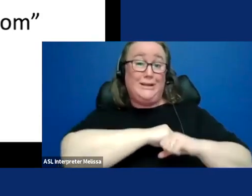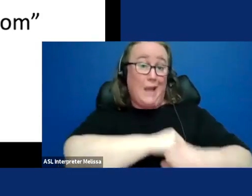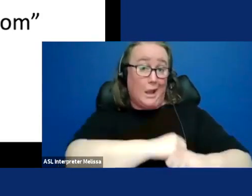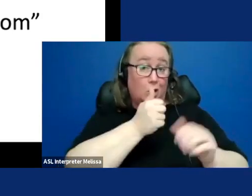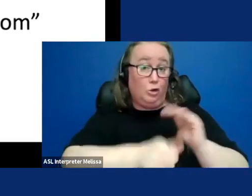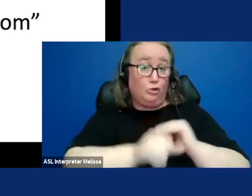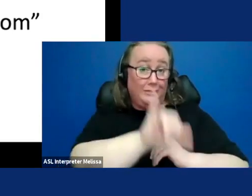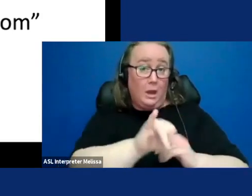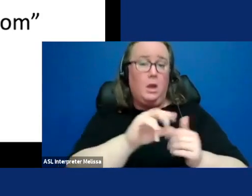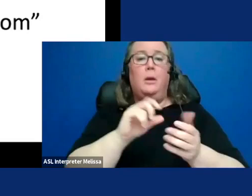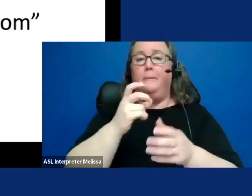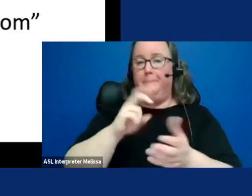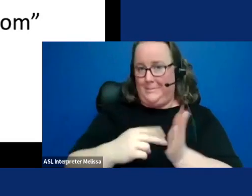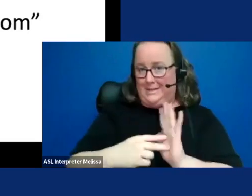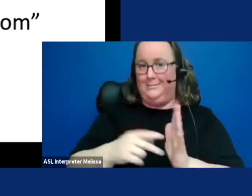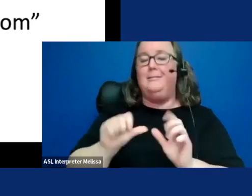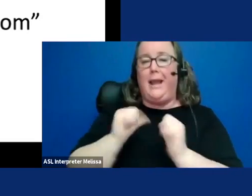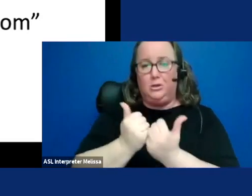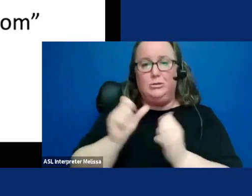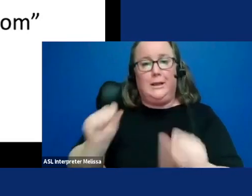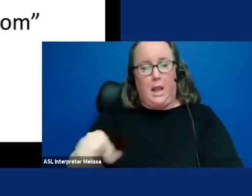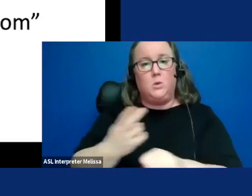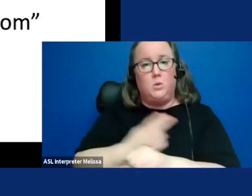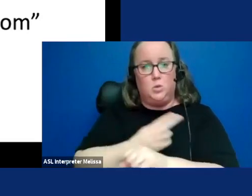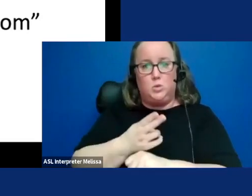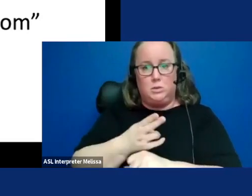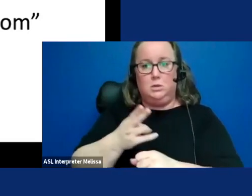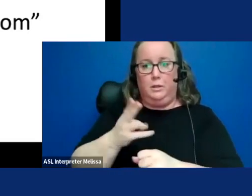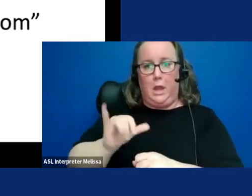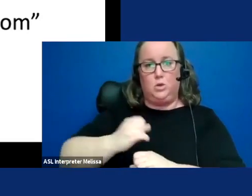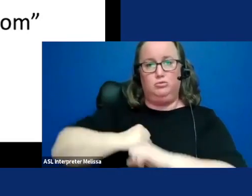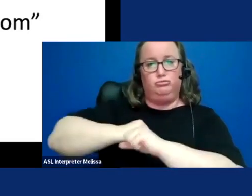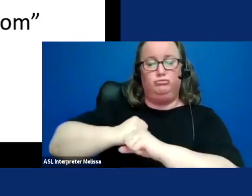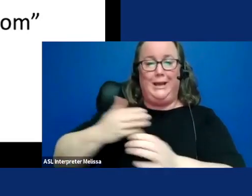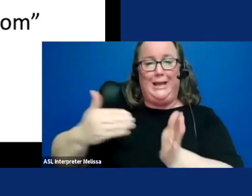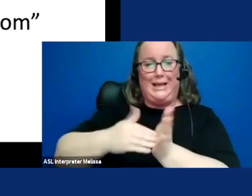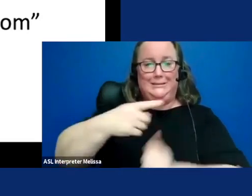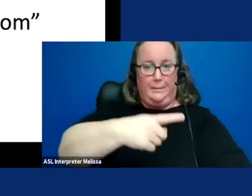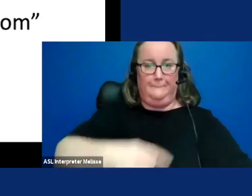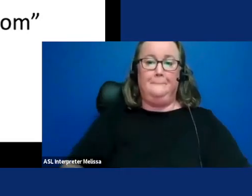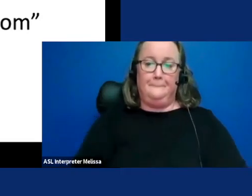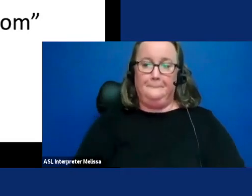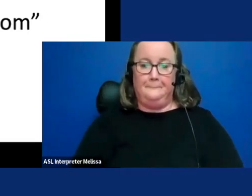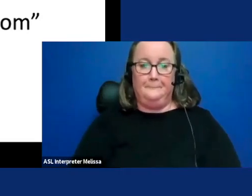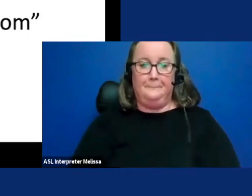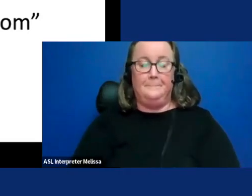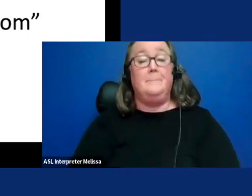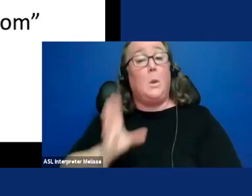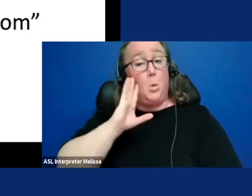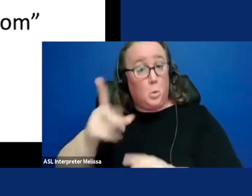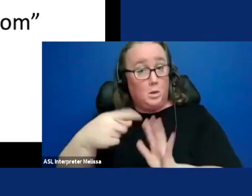the agency to keep using those manifestations against them. There's also a case we're going to go over later in the slideshow that kind of